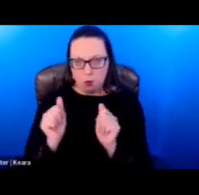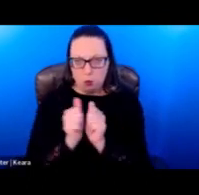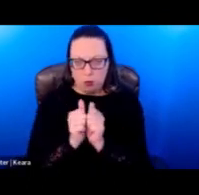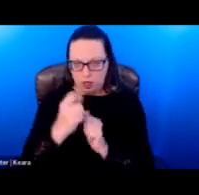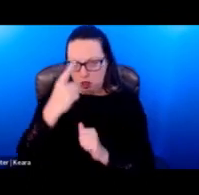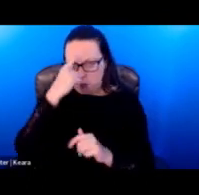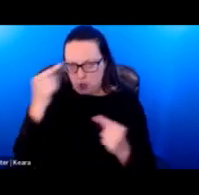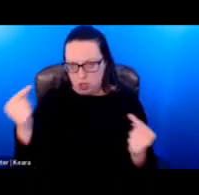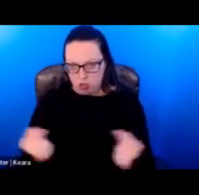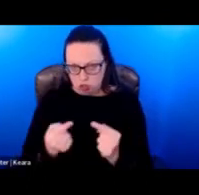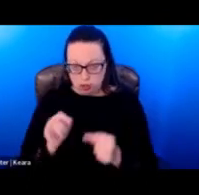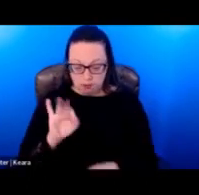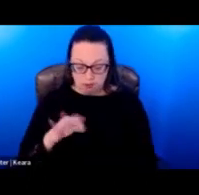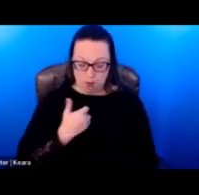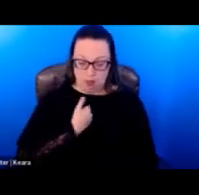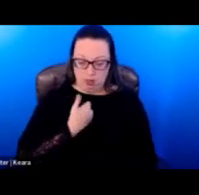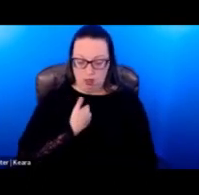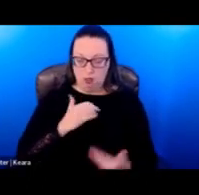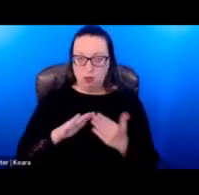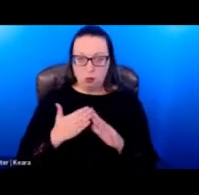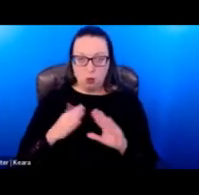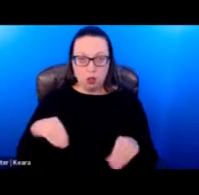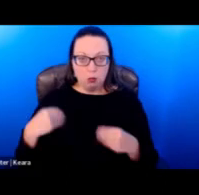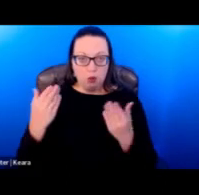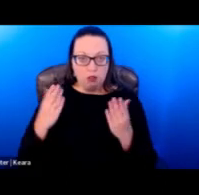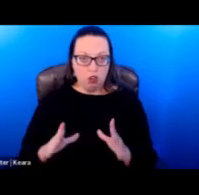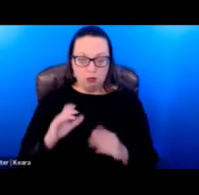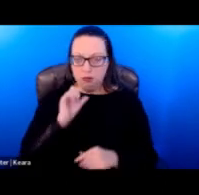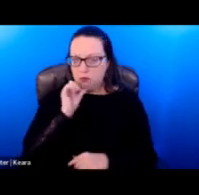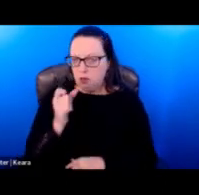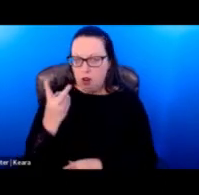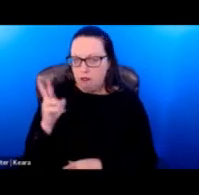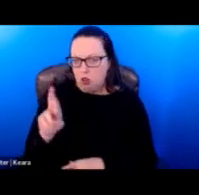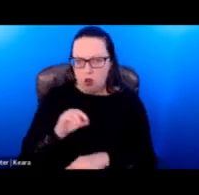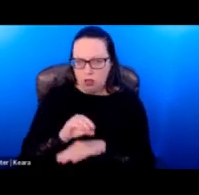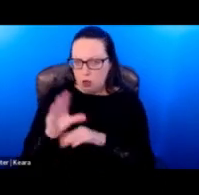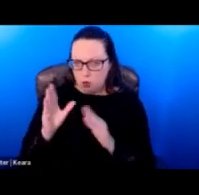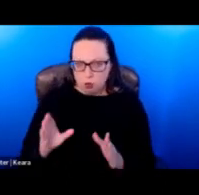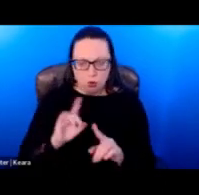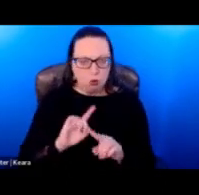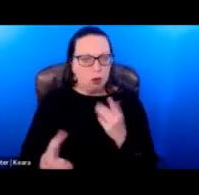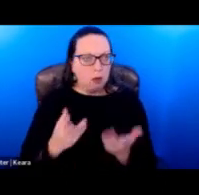community provider, not a vocational rehabilitation counselor, but maybe I'm a resource facilitator, or a